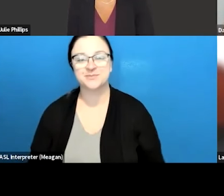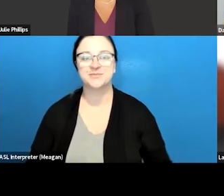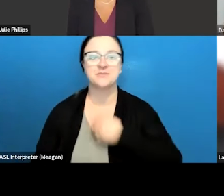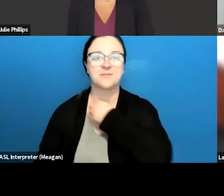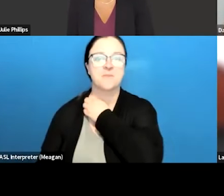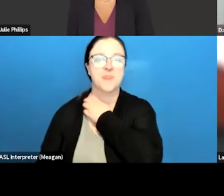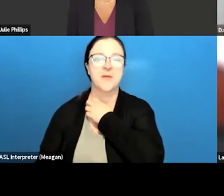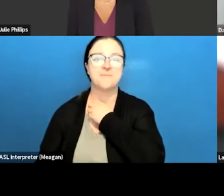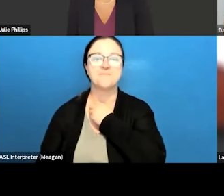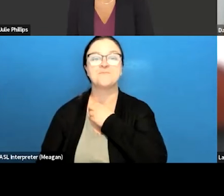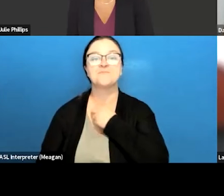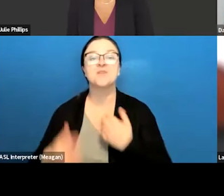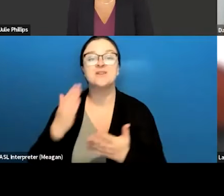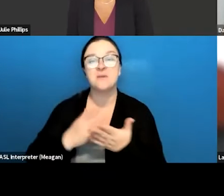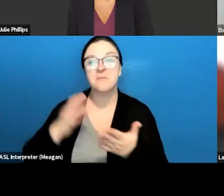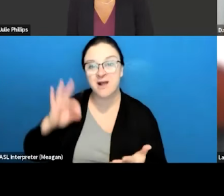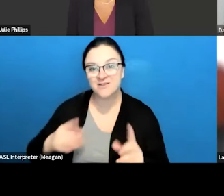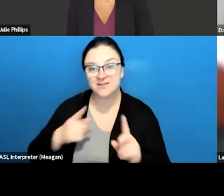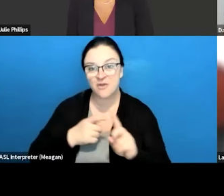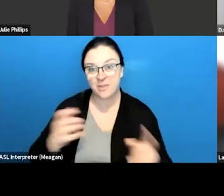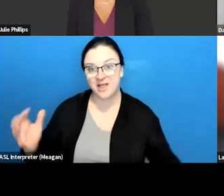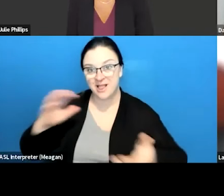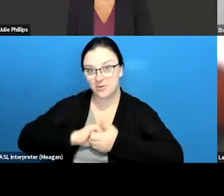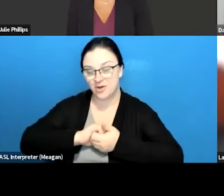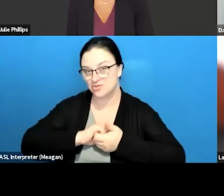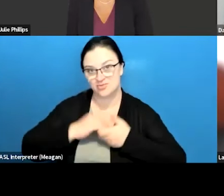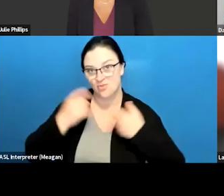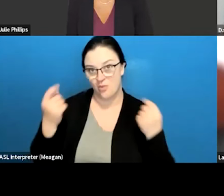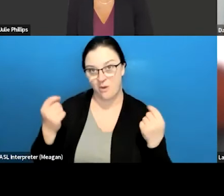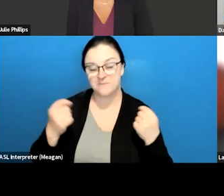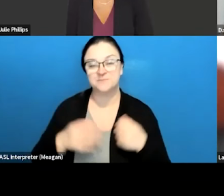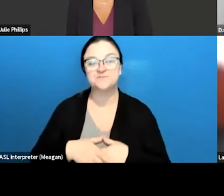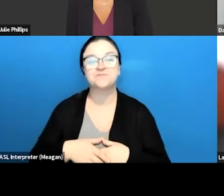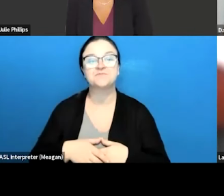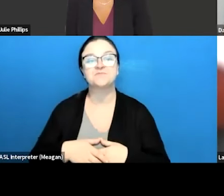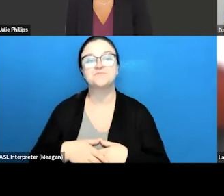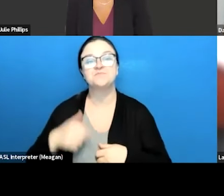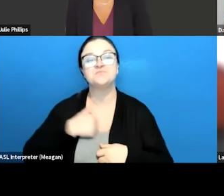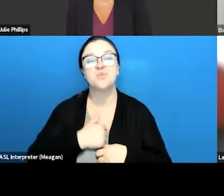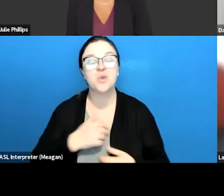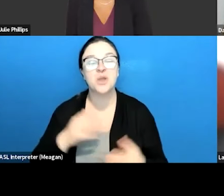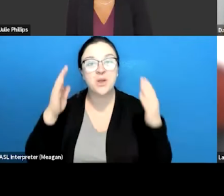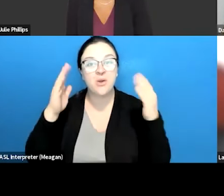Some of the benefits that have come out of this collaboration, and which we hope eventually we will be able to